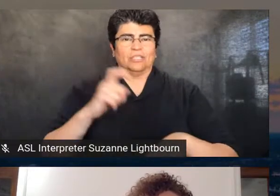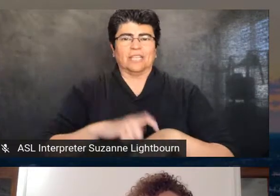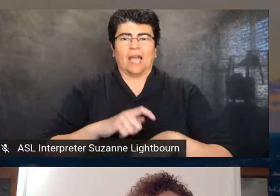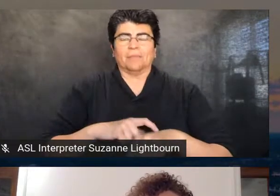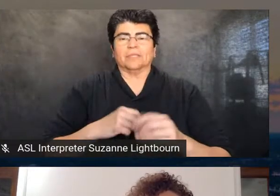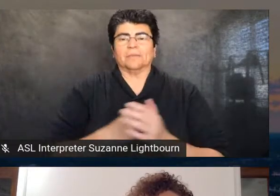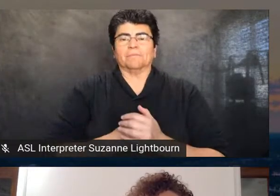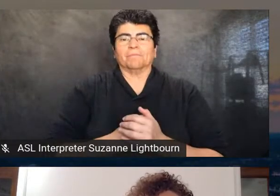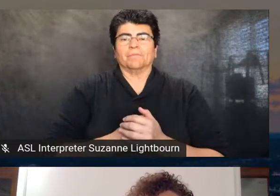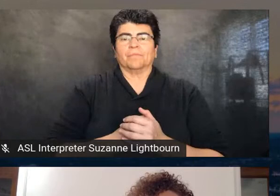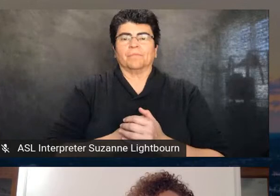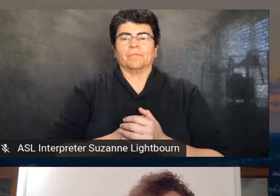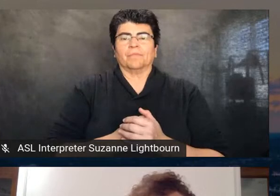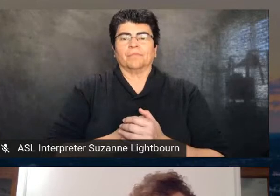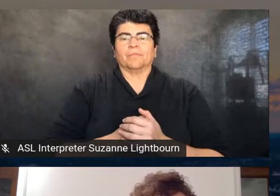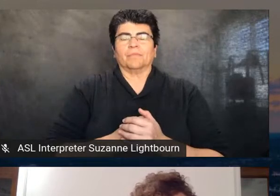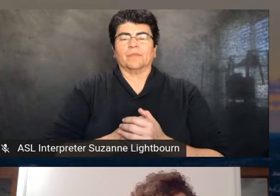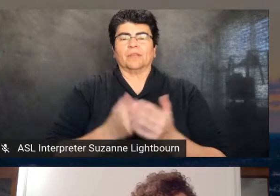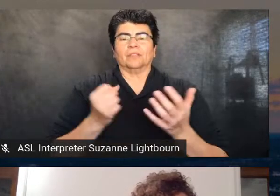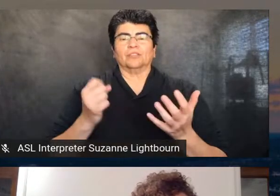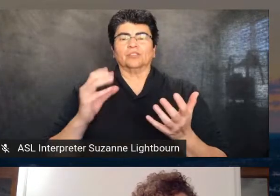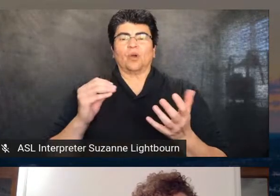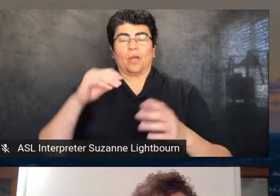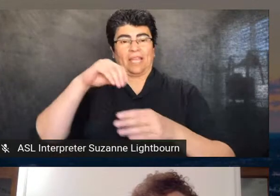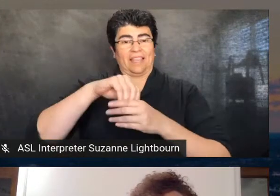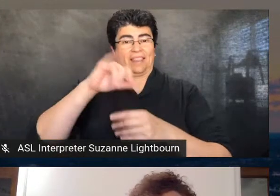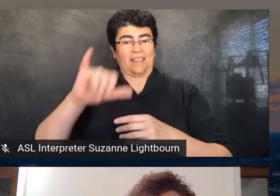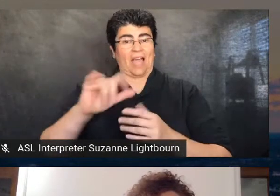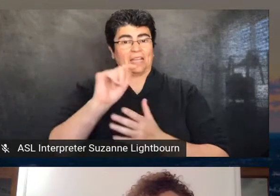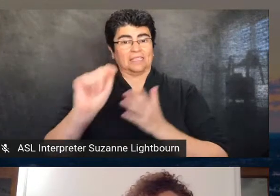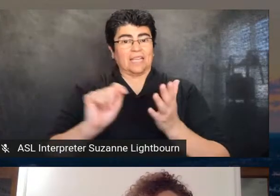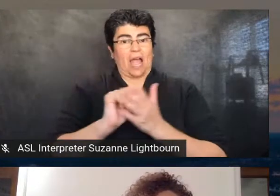and so in this time of pandemics,